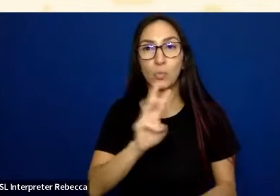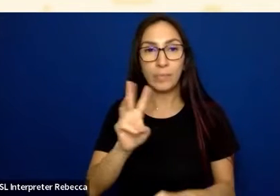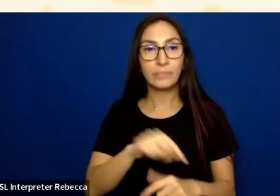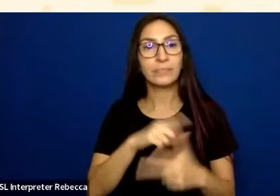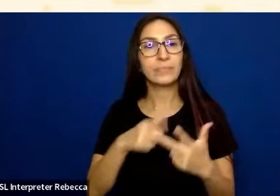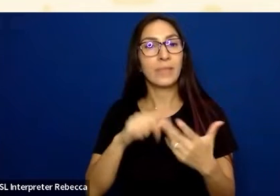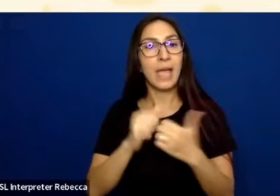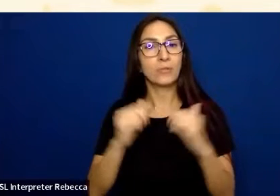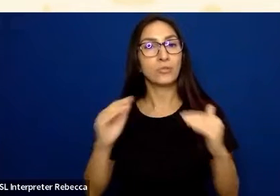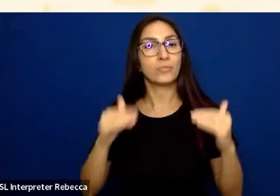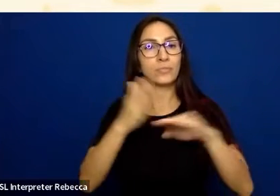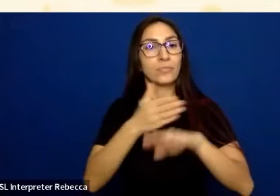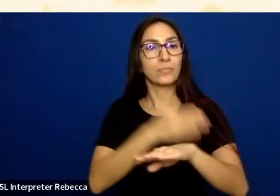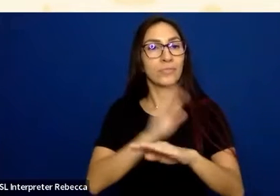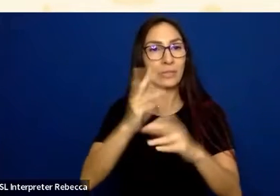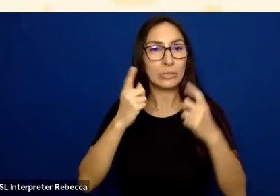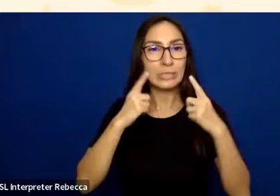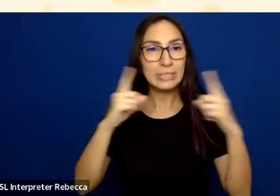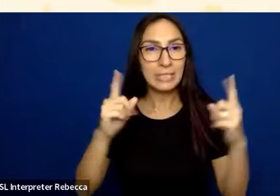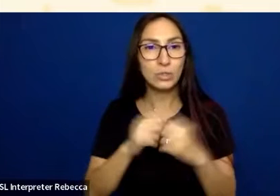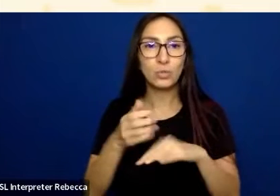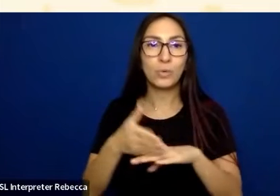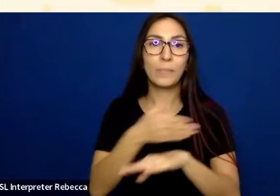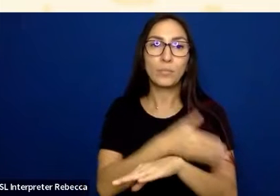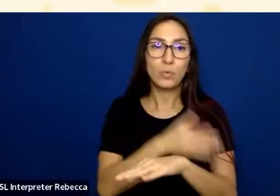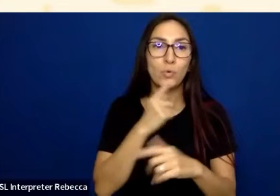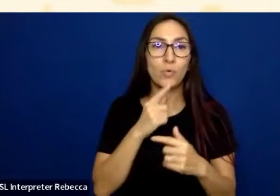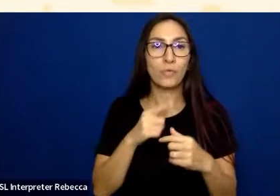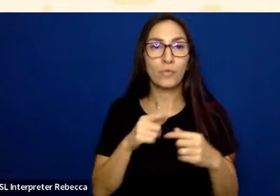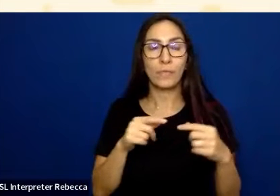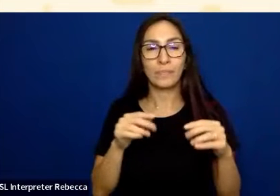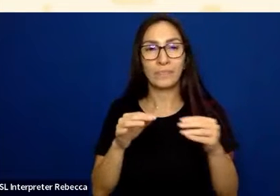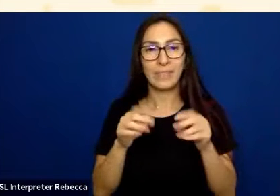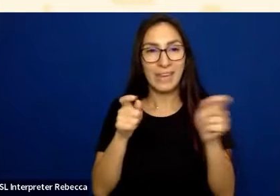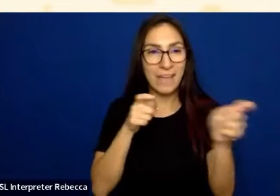focus visibility, tabbing order, keyboard operability,